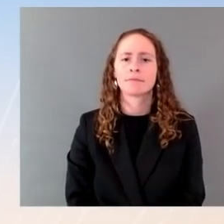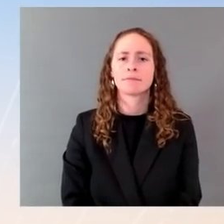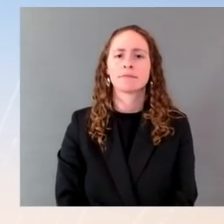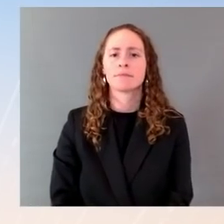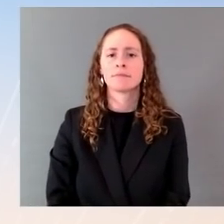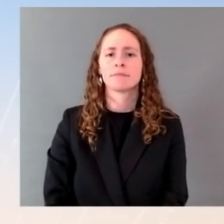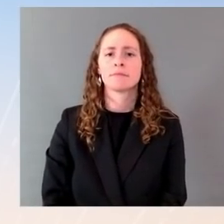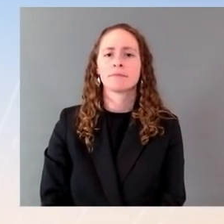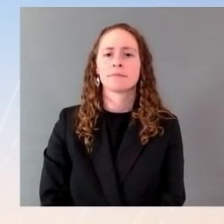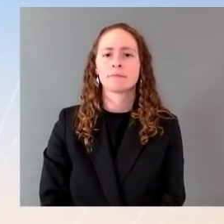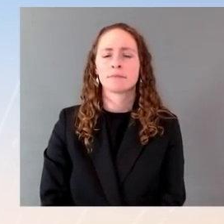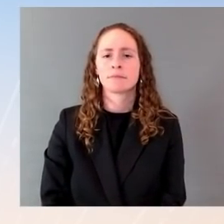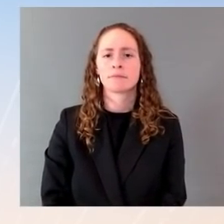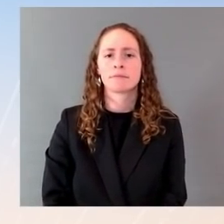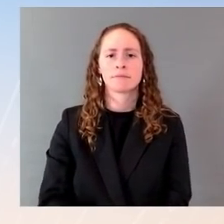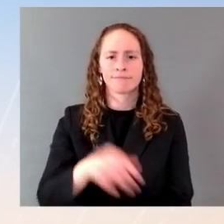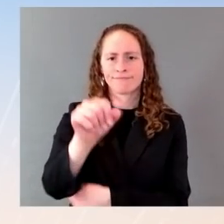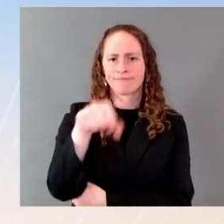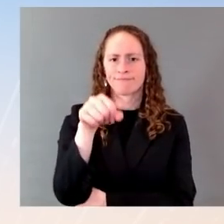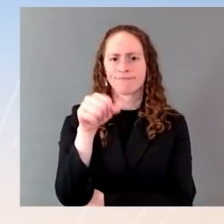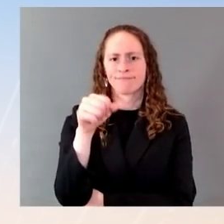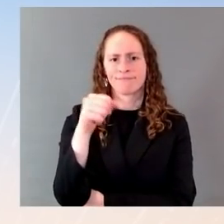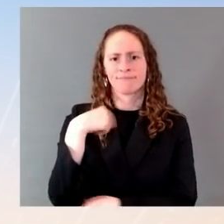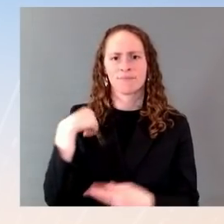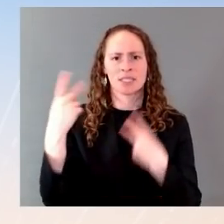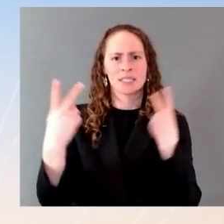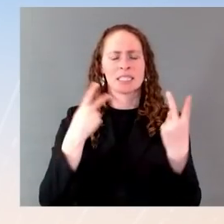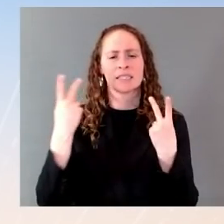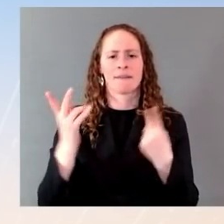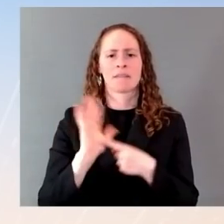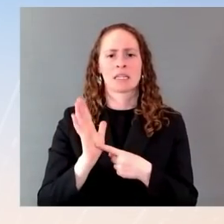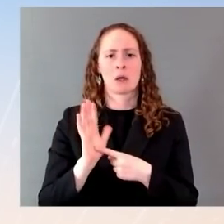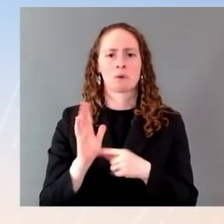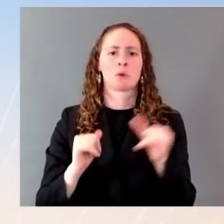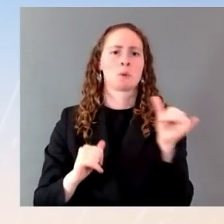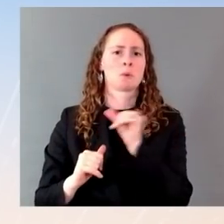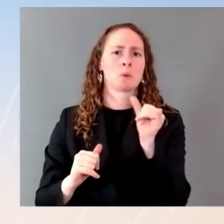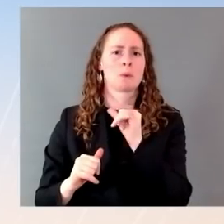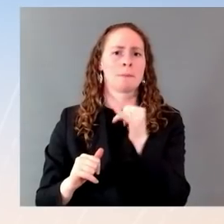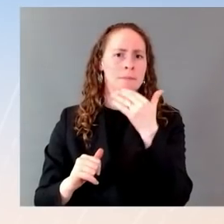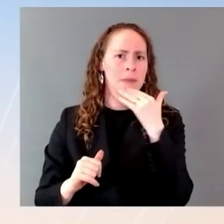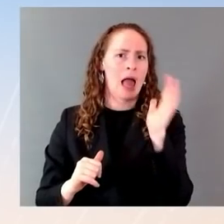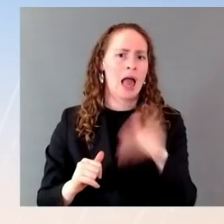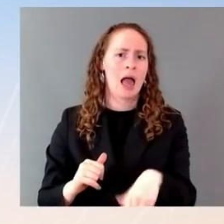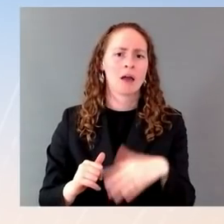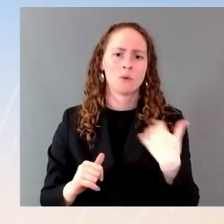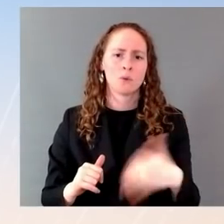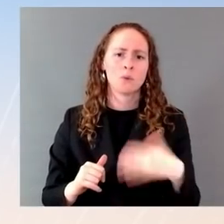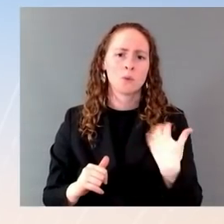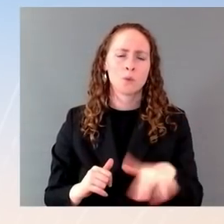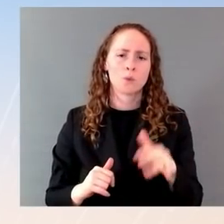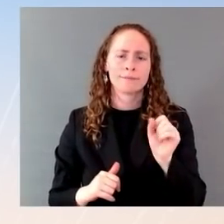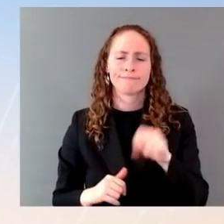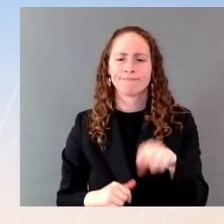showing retail thefts in both major retailers -- as well as state and local leaders, like Governor Newsom, have identified this as a serious concern.